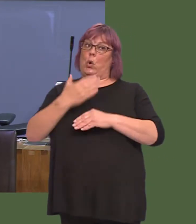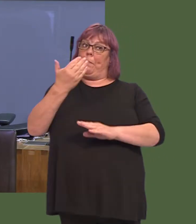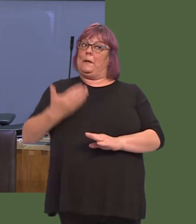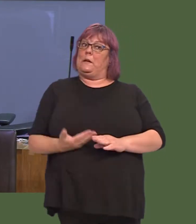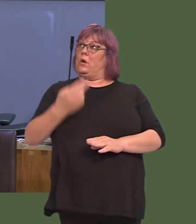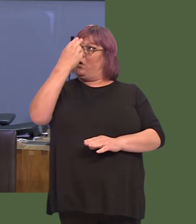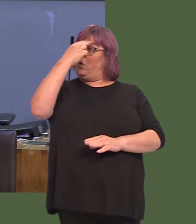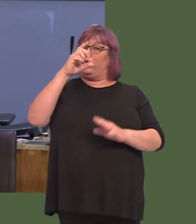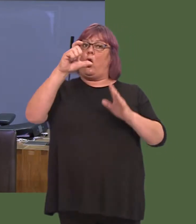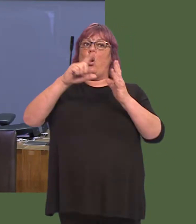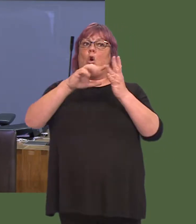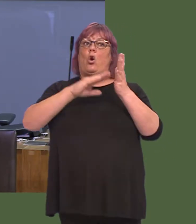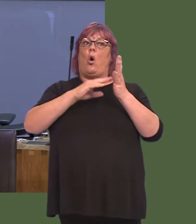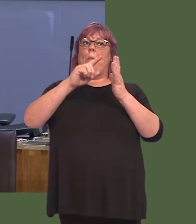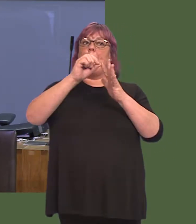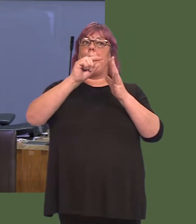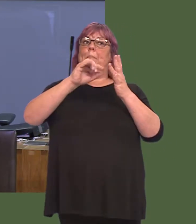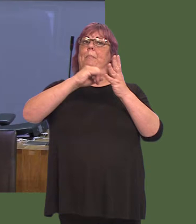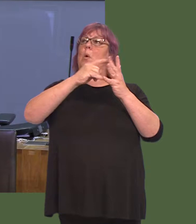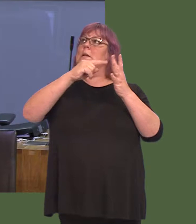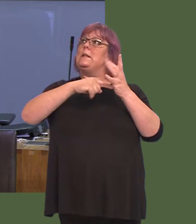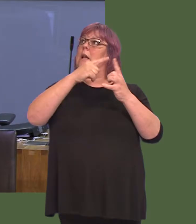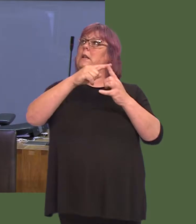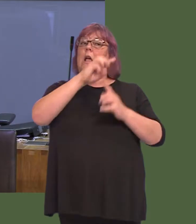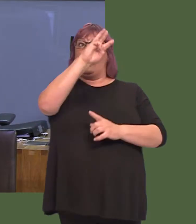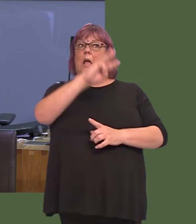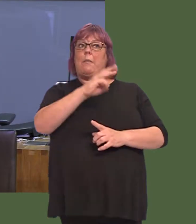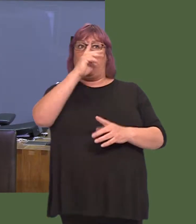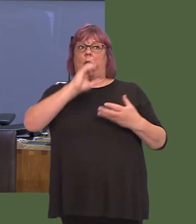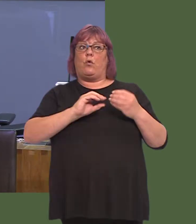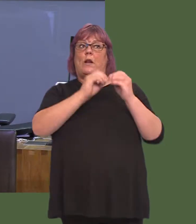recently called Composites Cymru, which produces carbon-fibre components for vehicles.